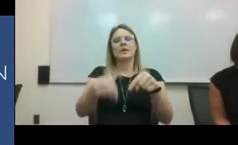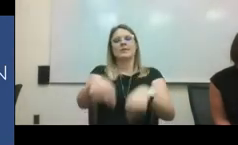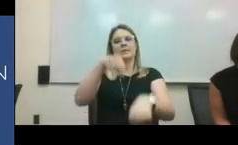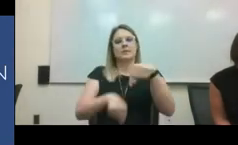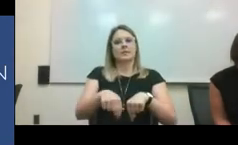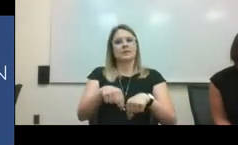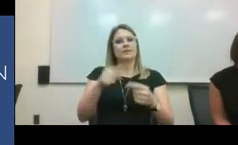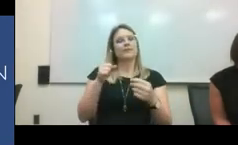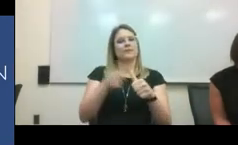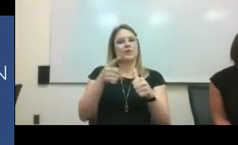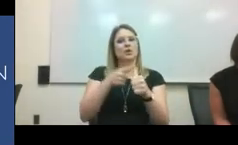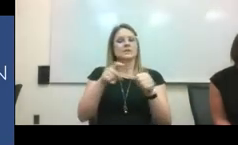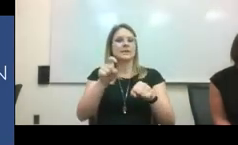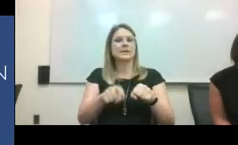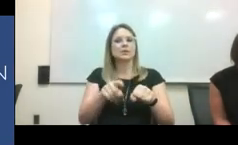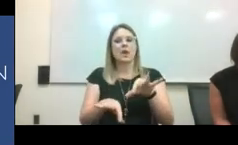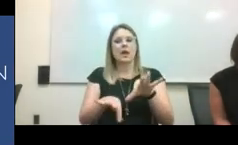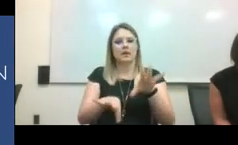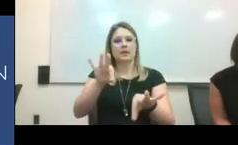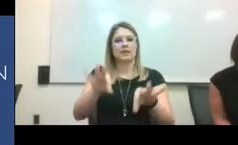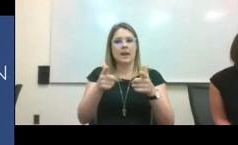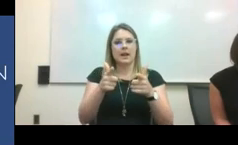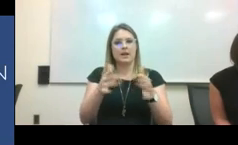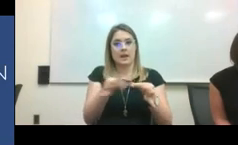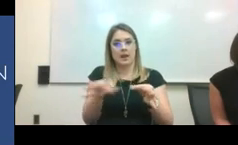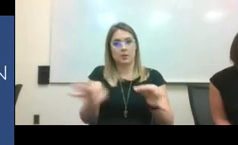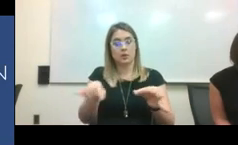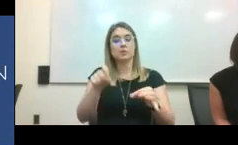that needed to happen around the sign language. So, we wanted to ensure that our EGRA